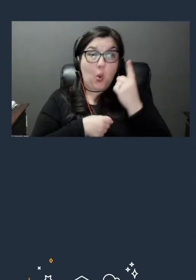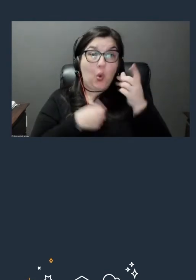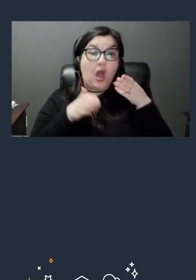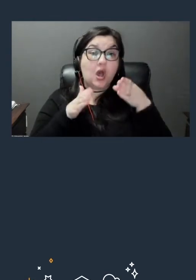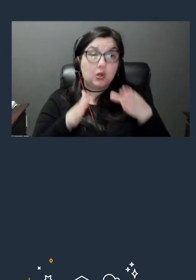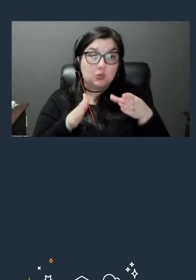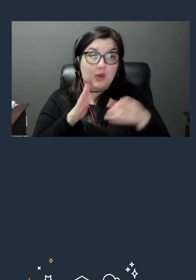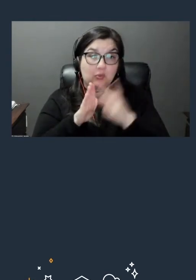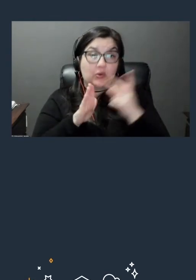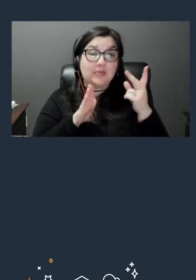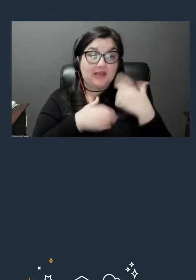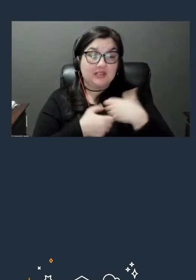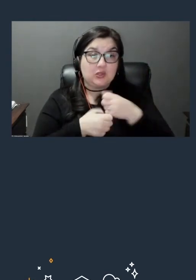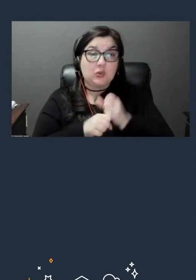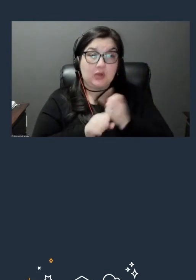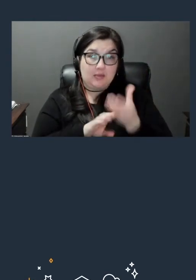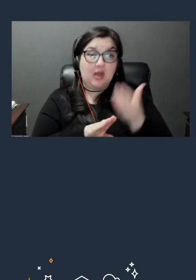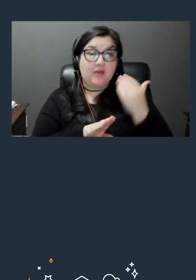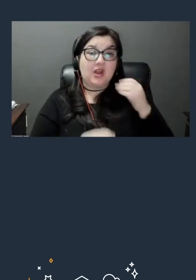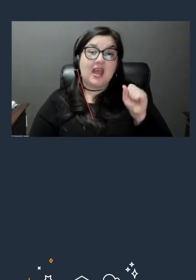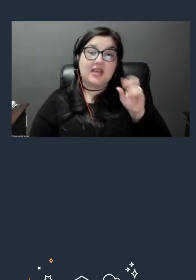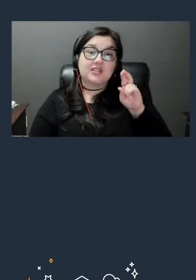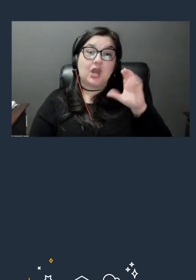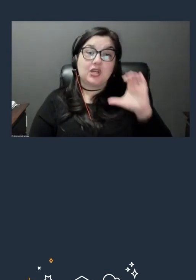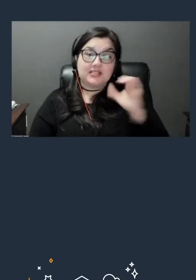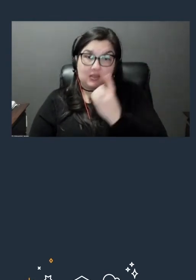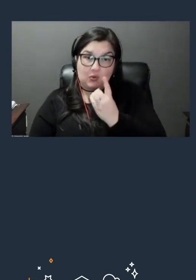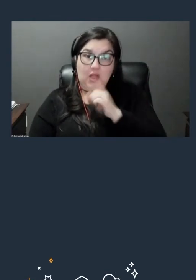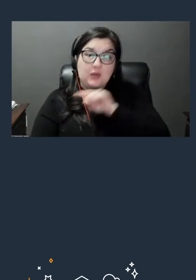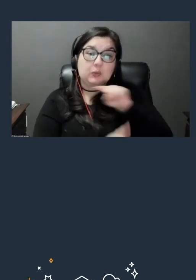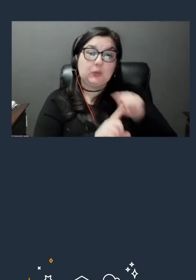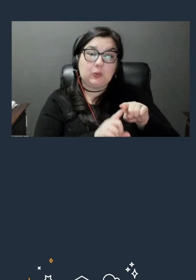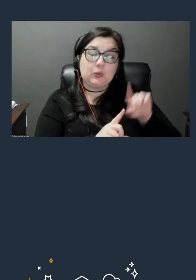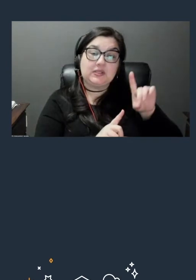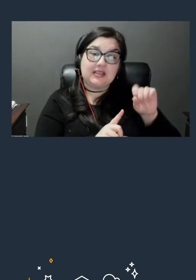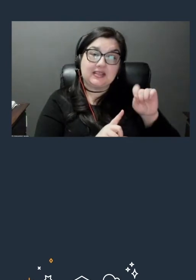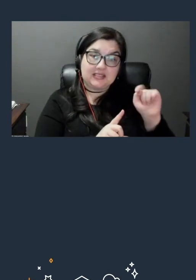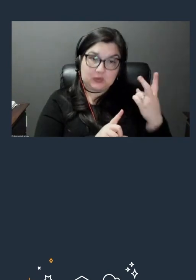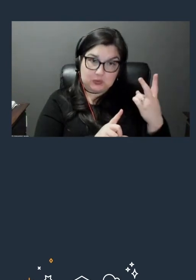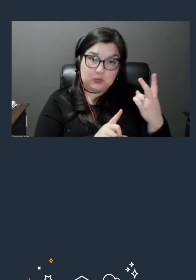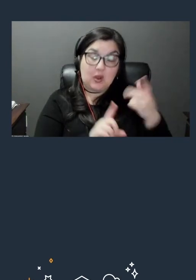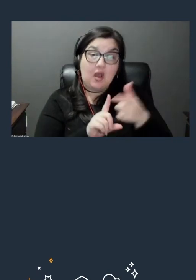from our src1 bucket to dst2, and this is coming from part one of our demo